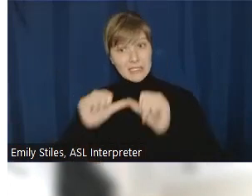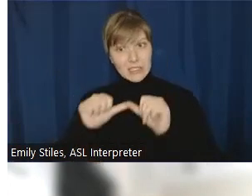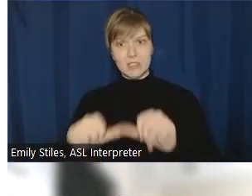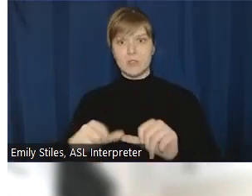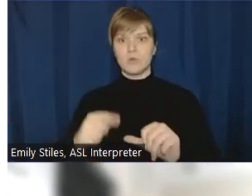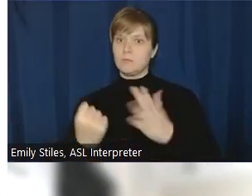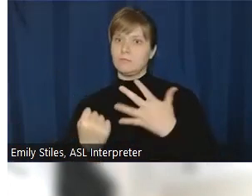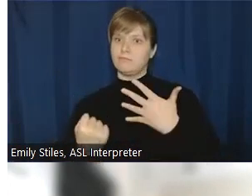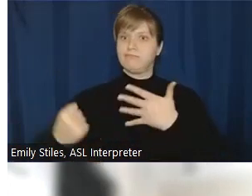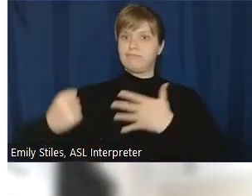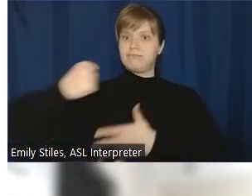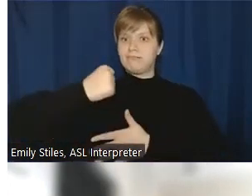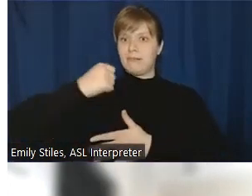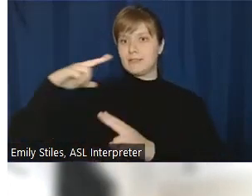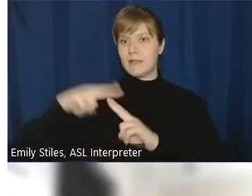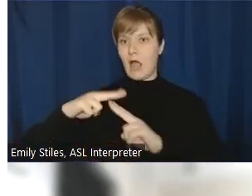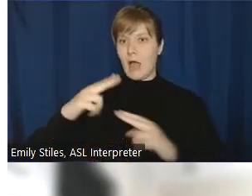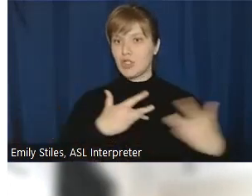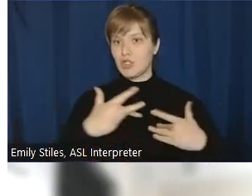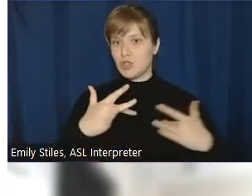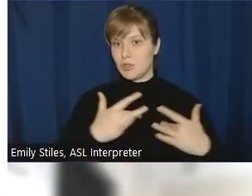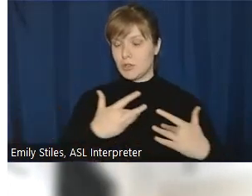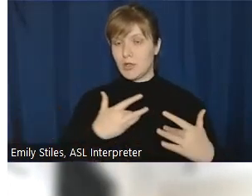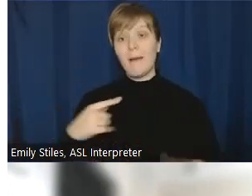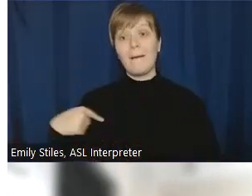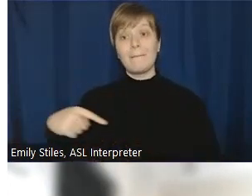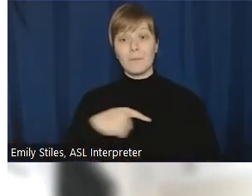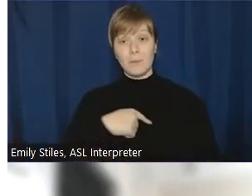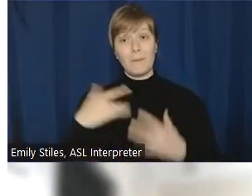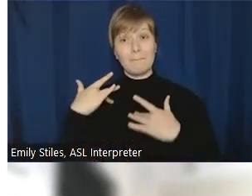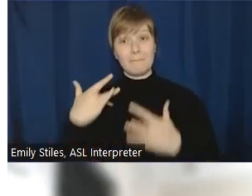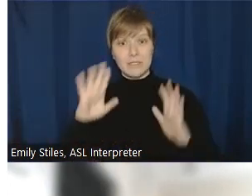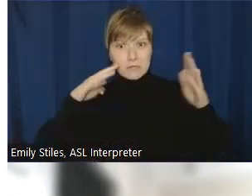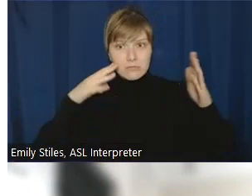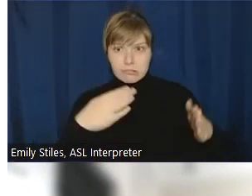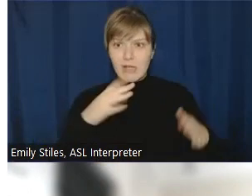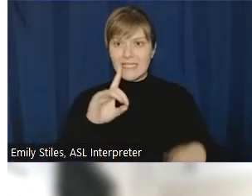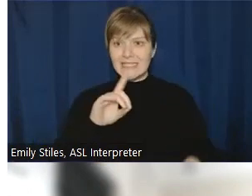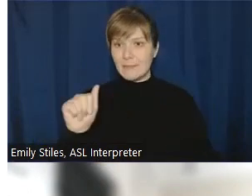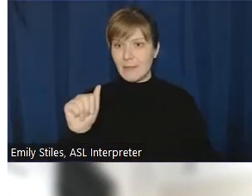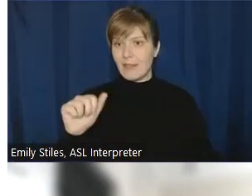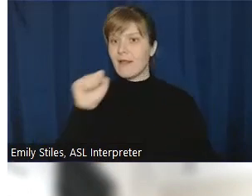in which people turn to disability and aging networks to help with resources and solutions.